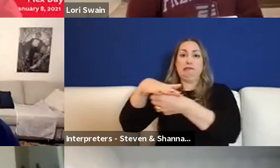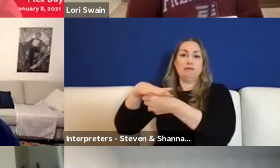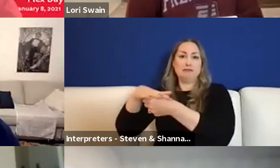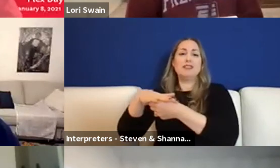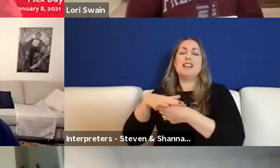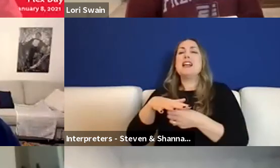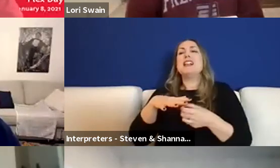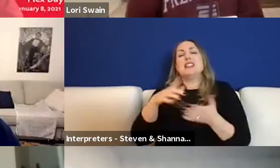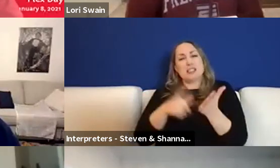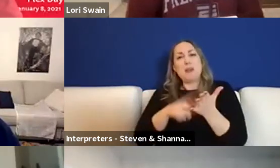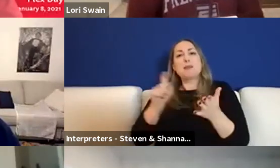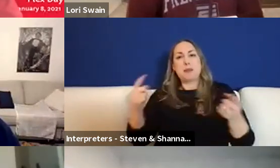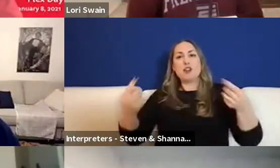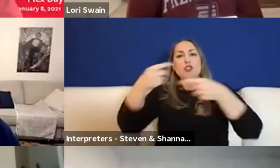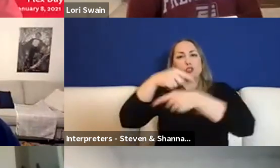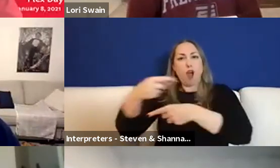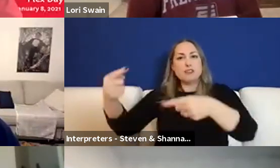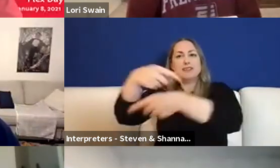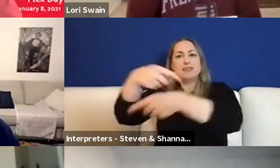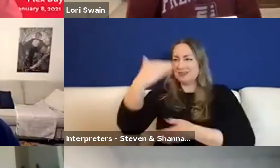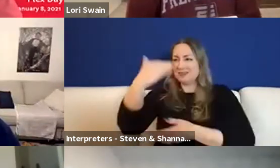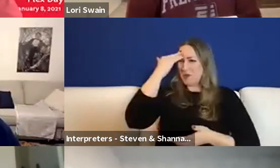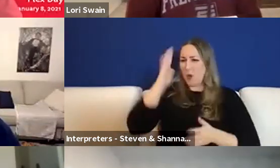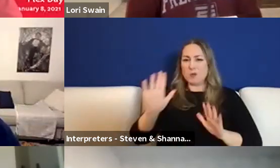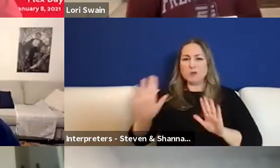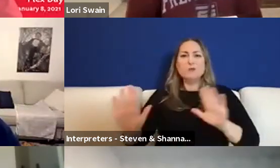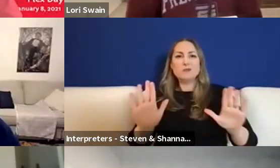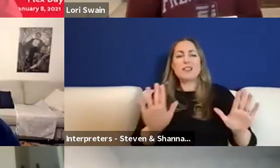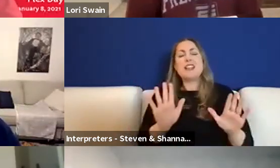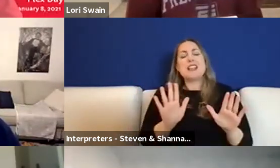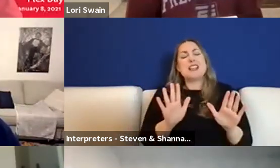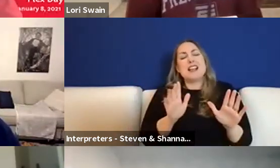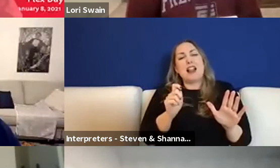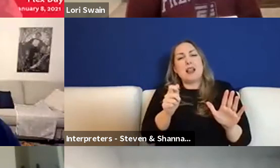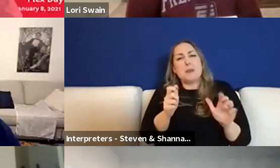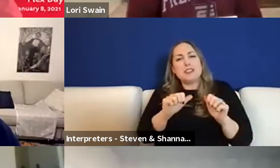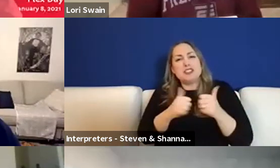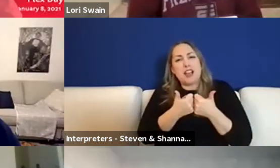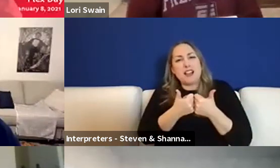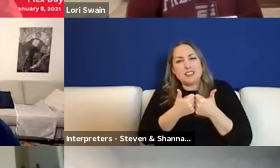I guess, or other groups that you've normally worked with, has been challenging, but at the same time, I think it's opened up new doors